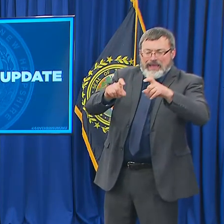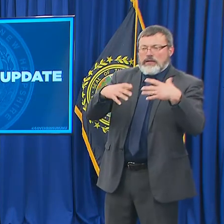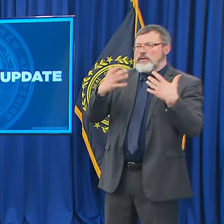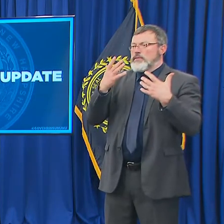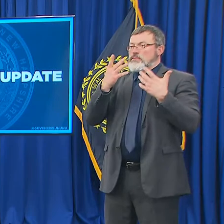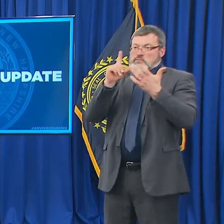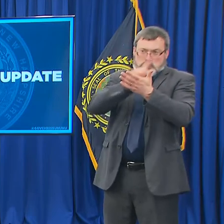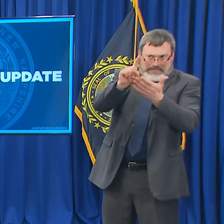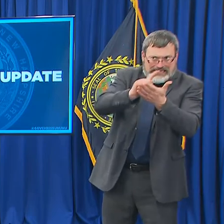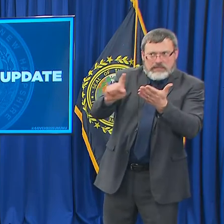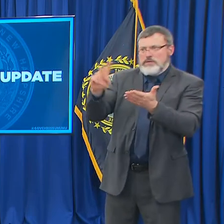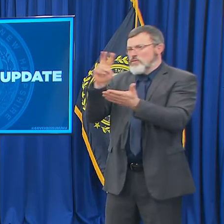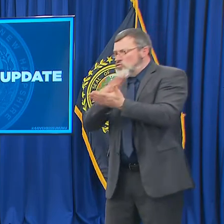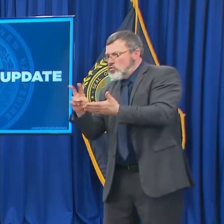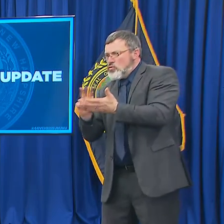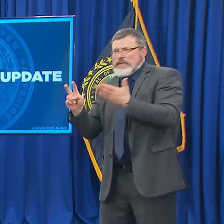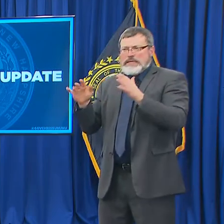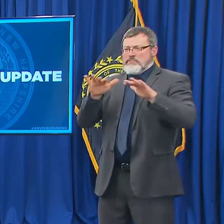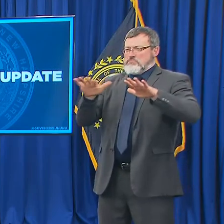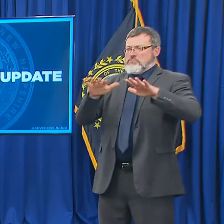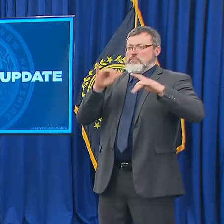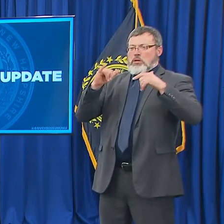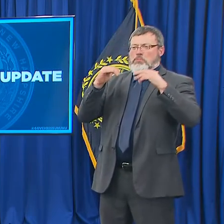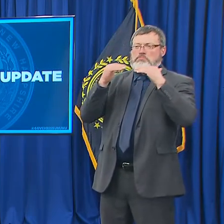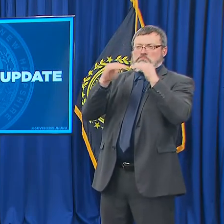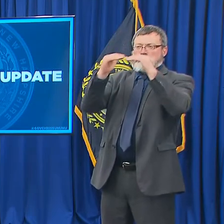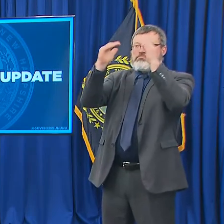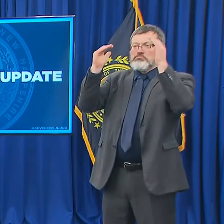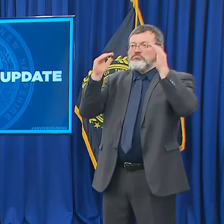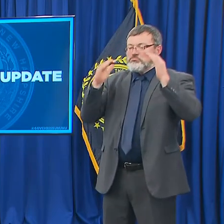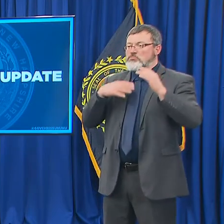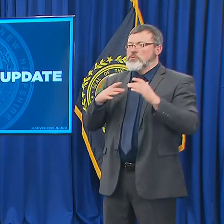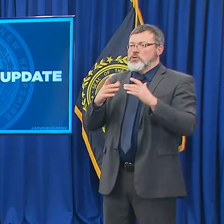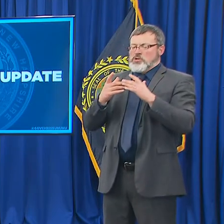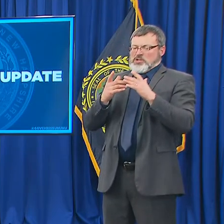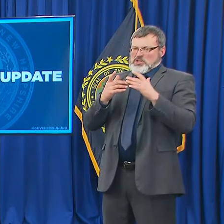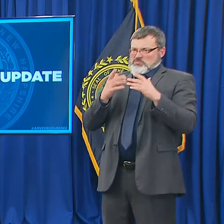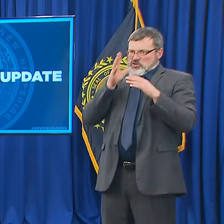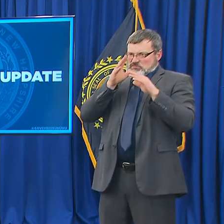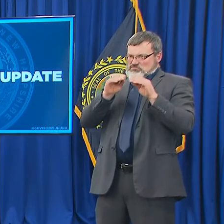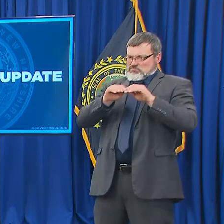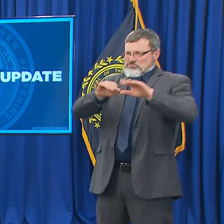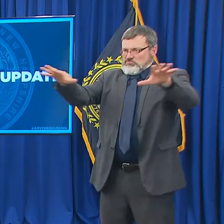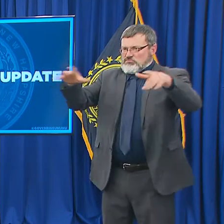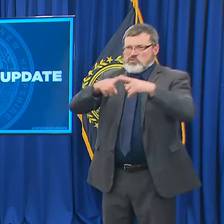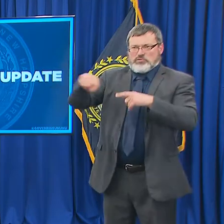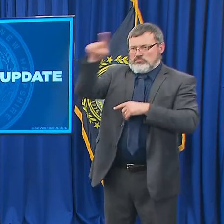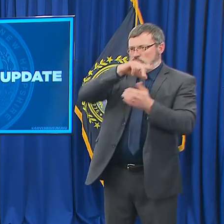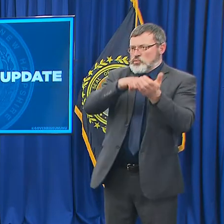And we also have many partners ships with different entities who are going to help us do this work.